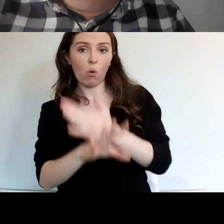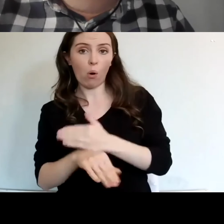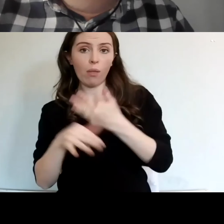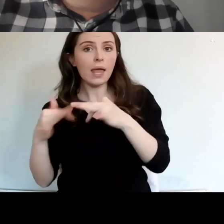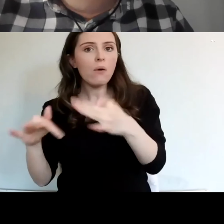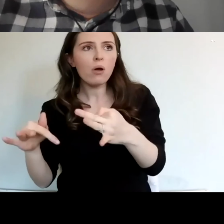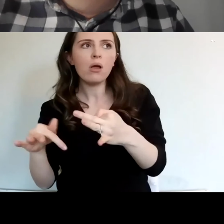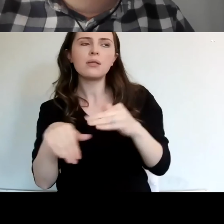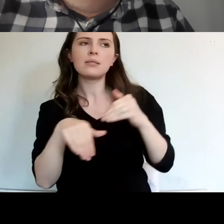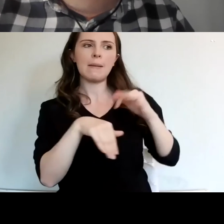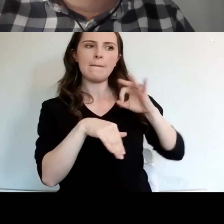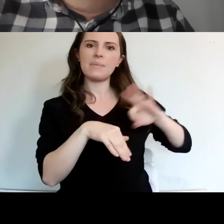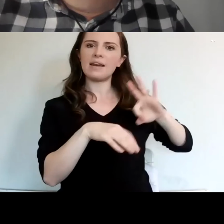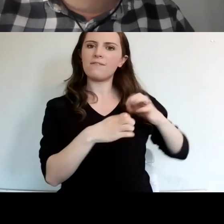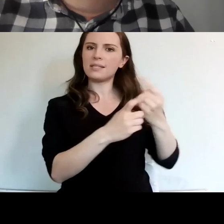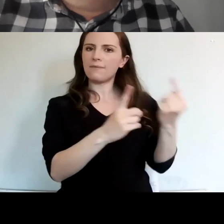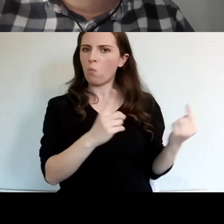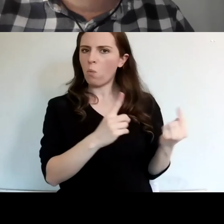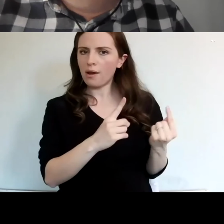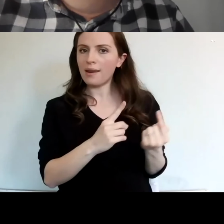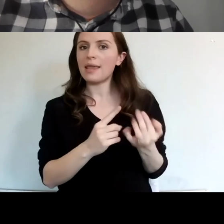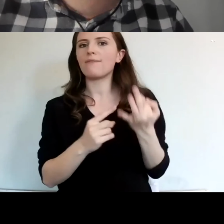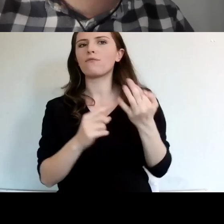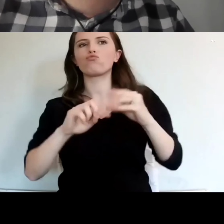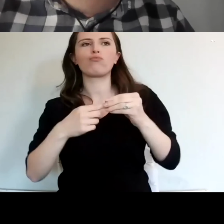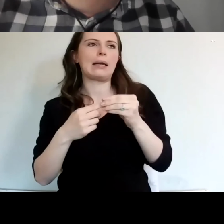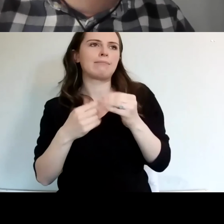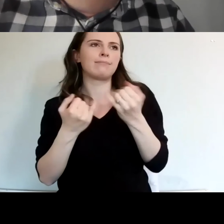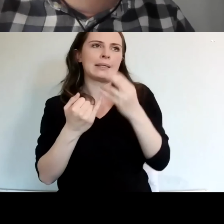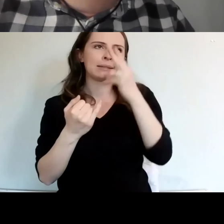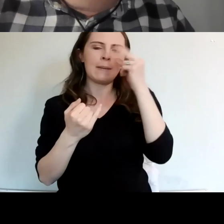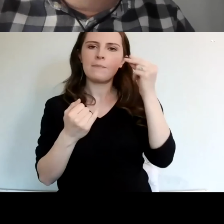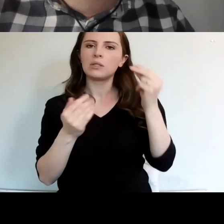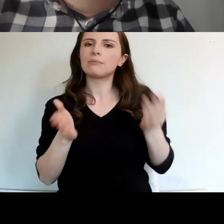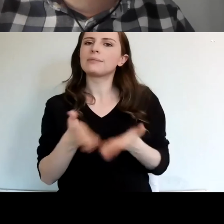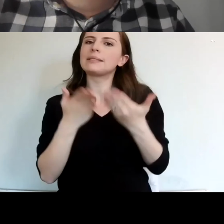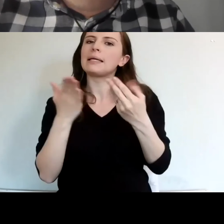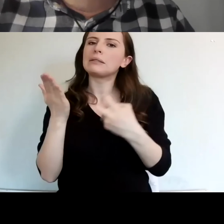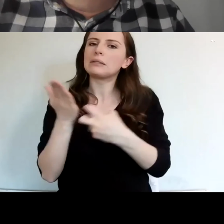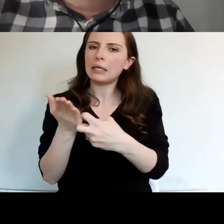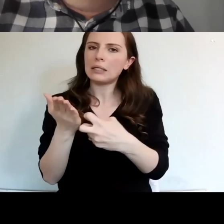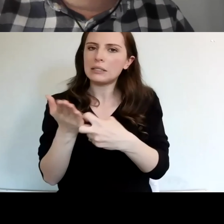And if you're trying to sell tickets, for example, putting a business case to this,